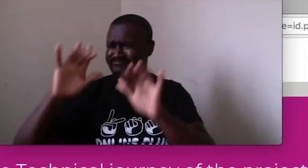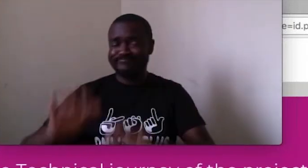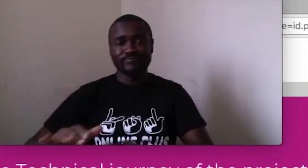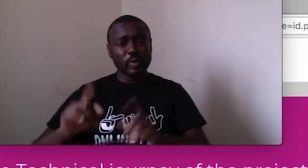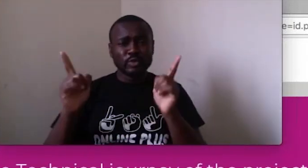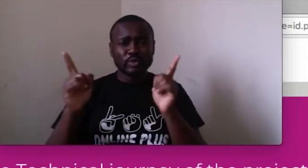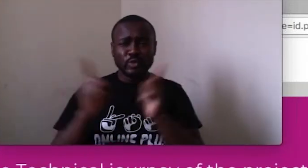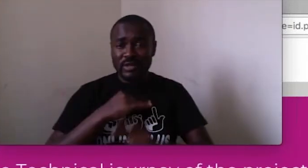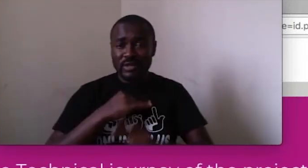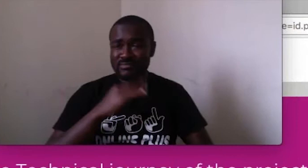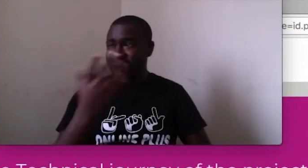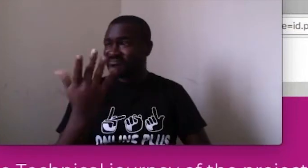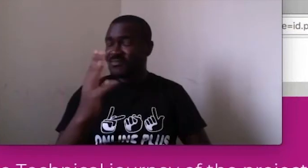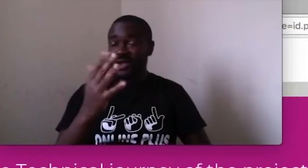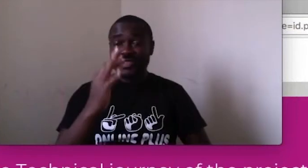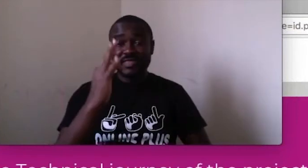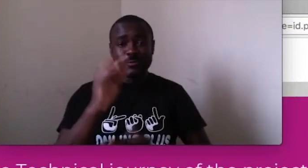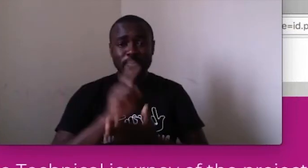why not just see how to code ths